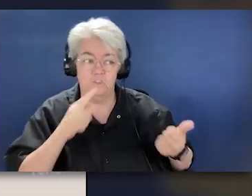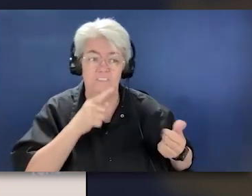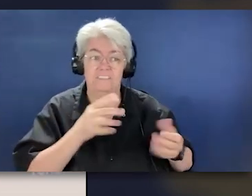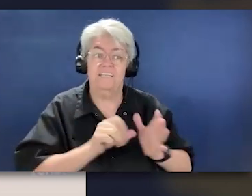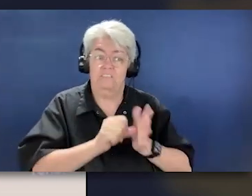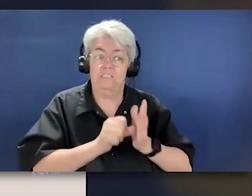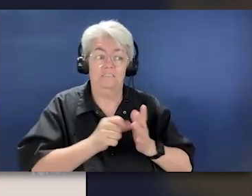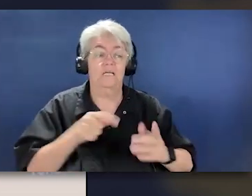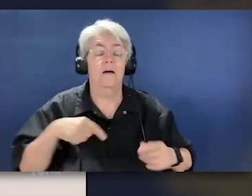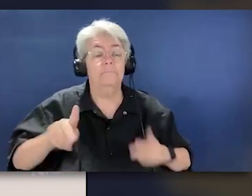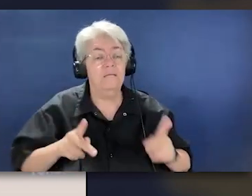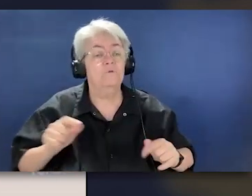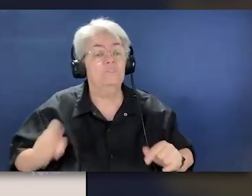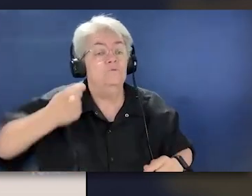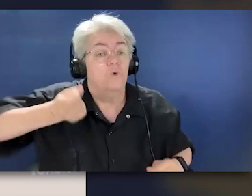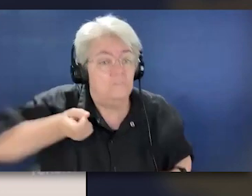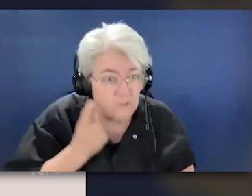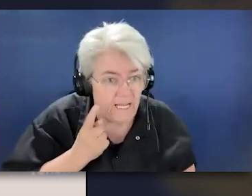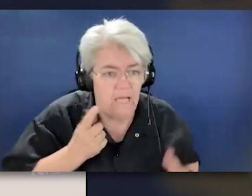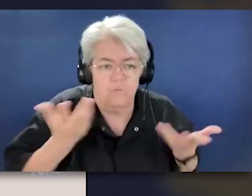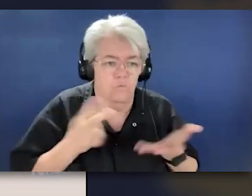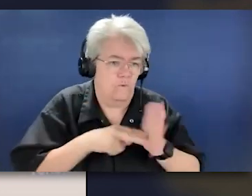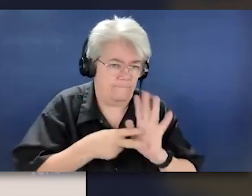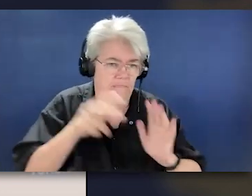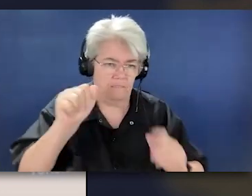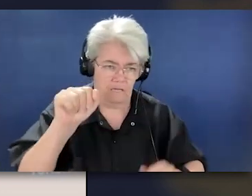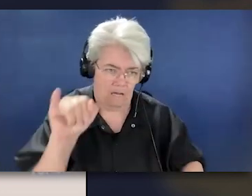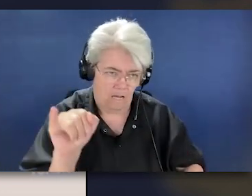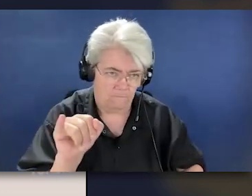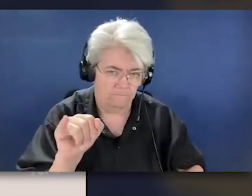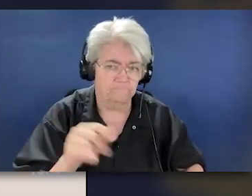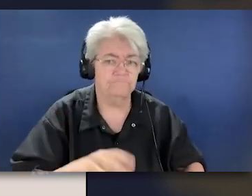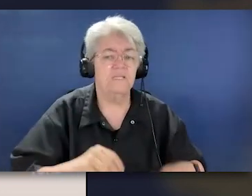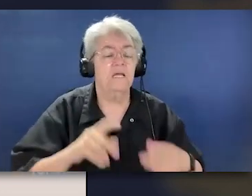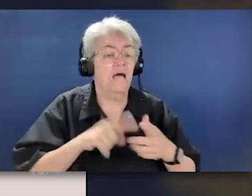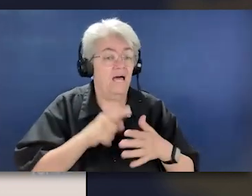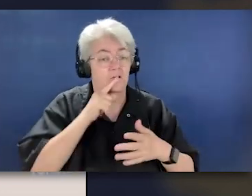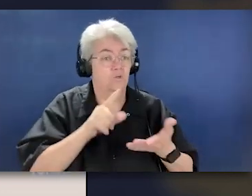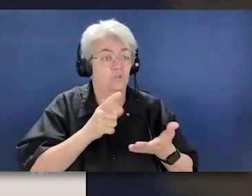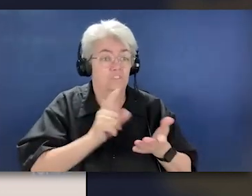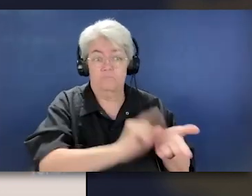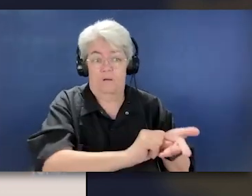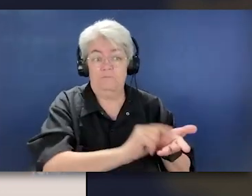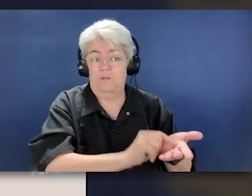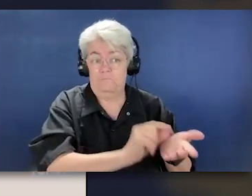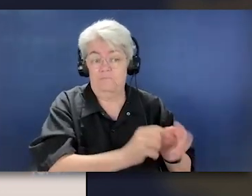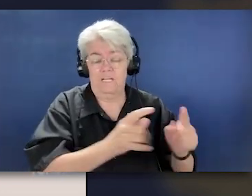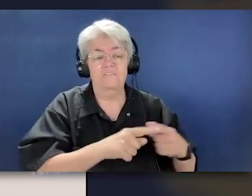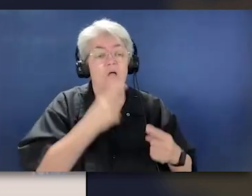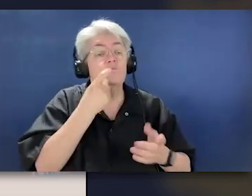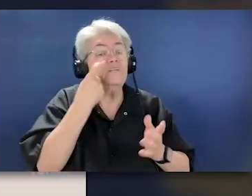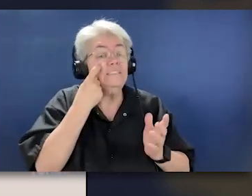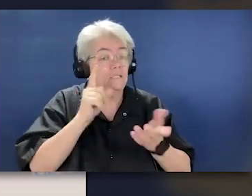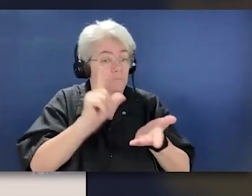in understanding AI. In her recent work, she insightfully highlights the dual nature of